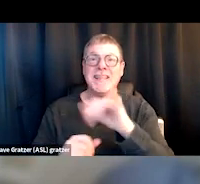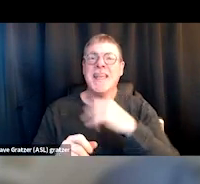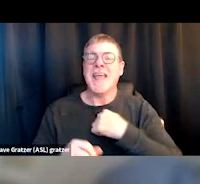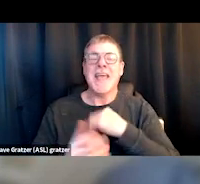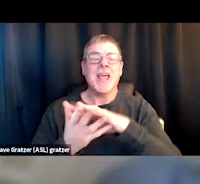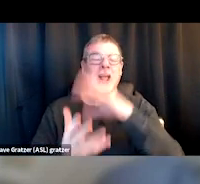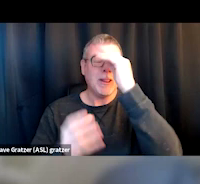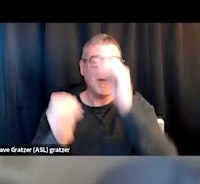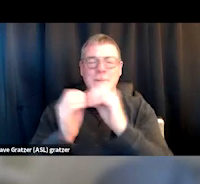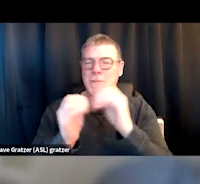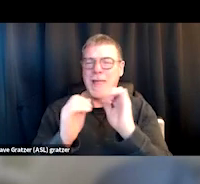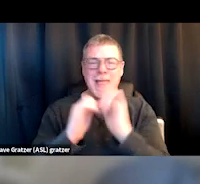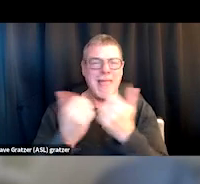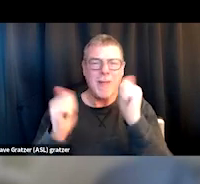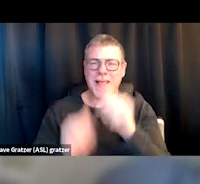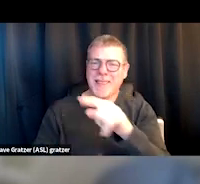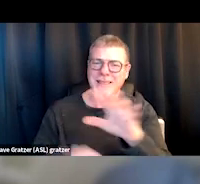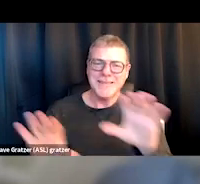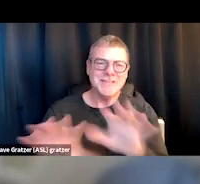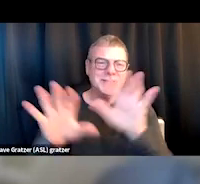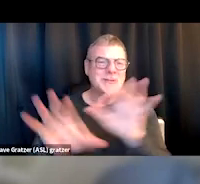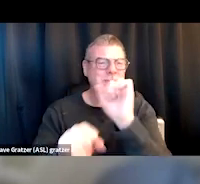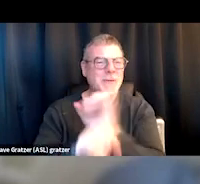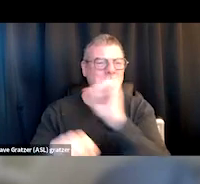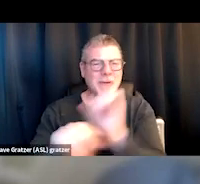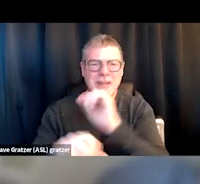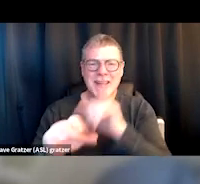"How much more could this woman be doing in a 24/7,